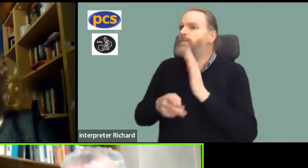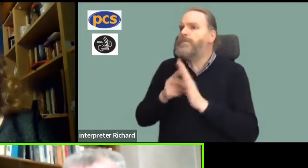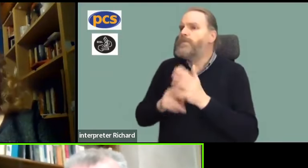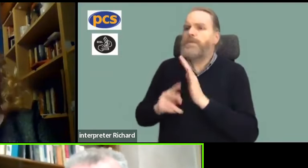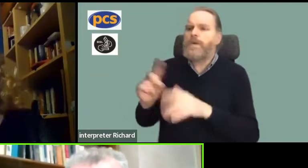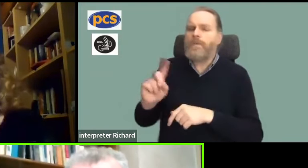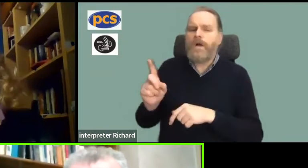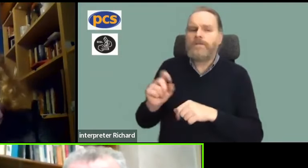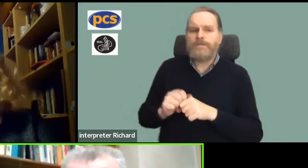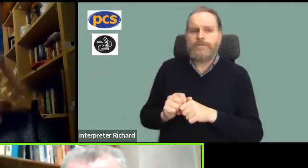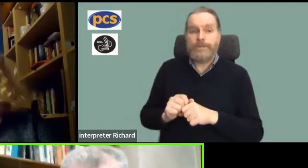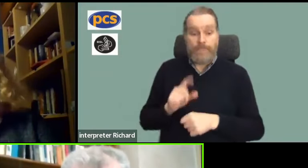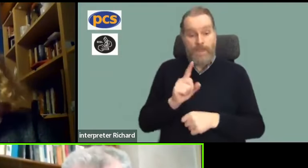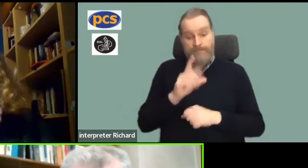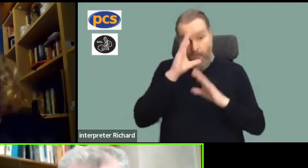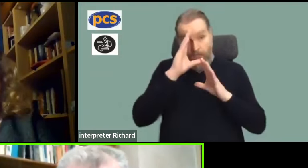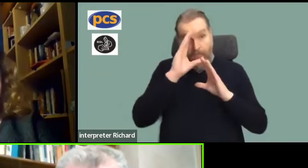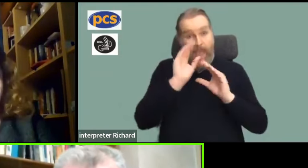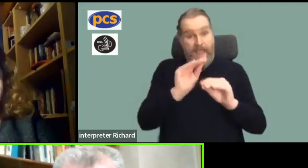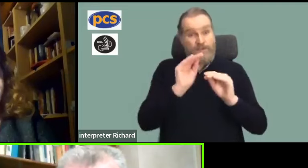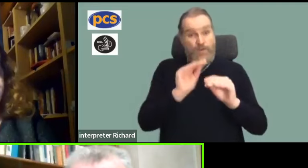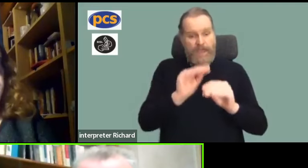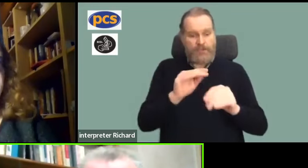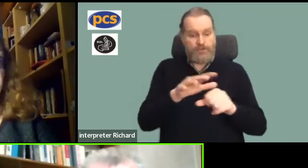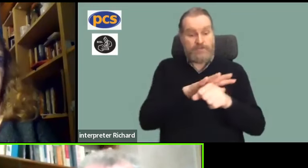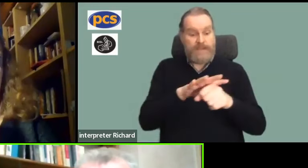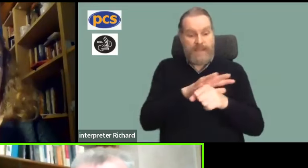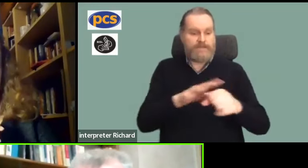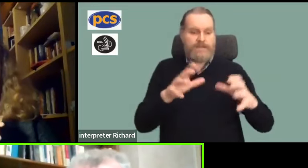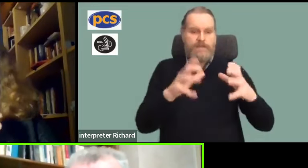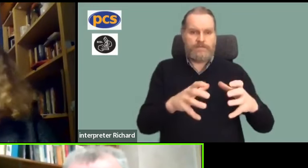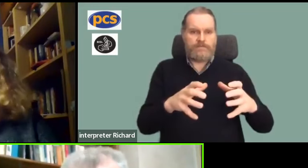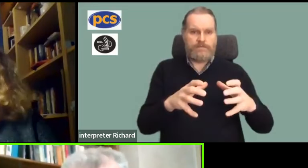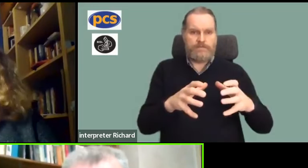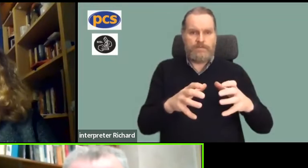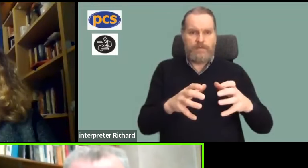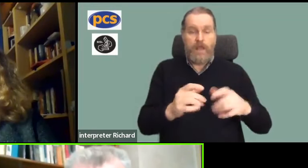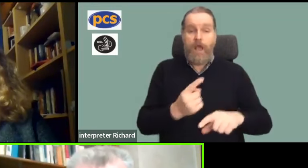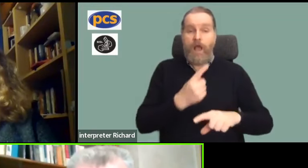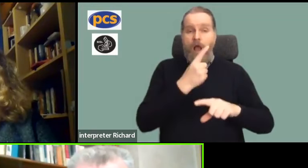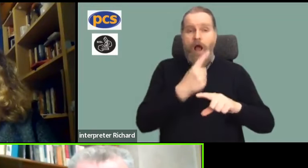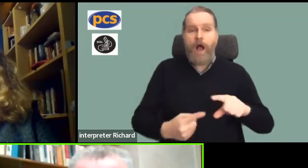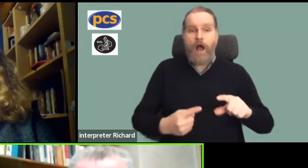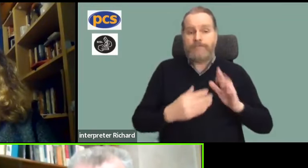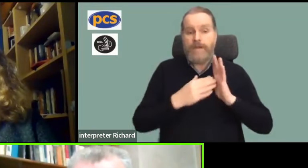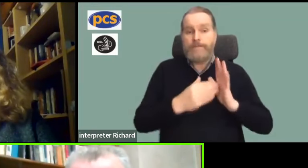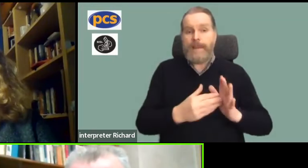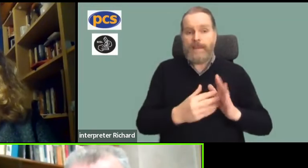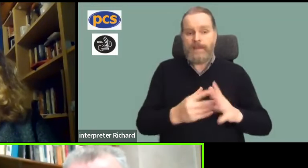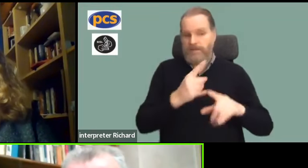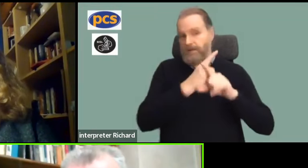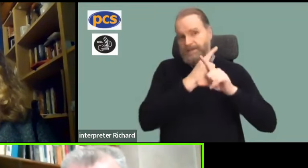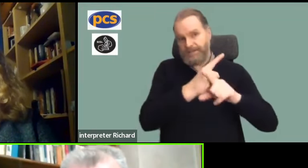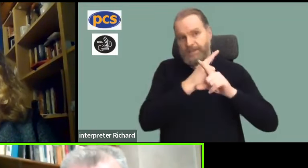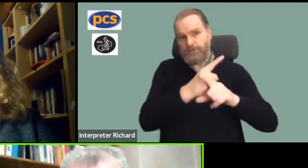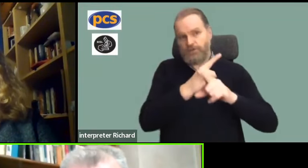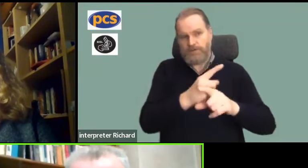precisely that in the New Year r, and I can r, and I can report that in the Education sector sector alone e there there are over half a 1 e there are over half a 1